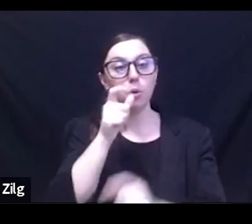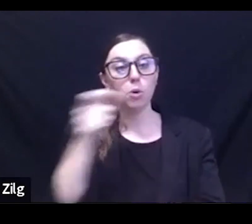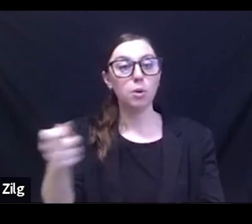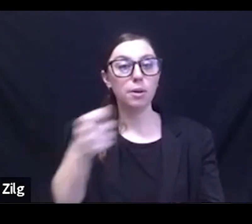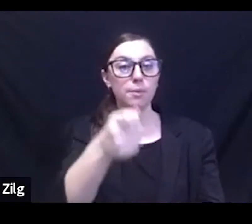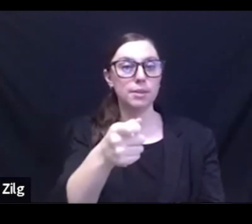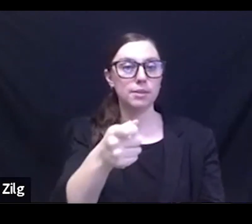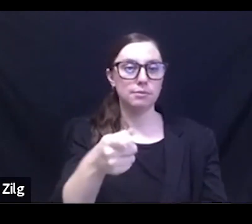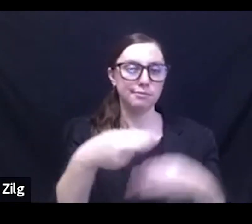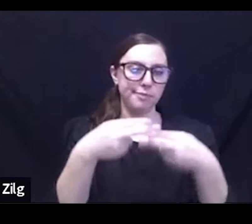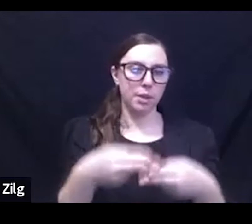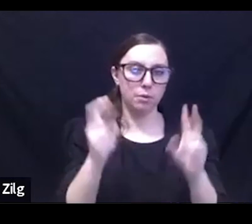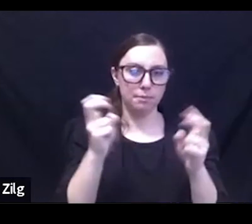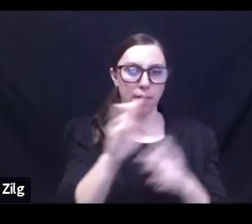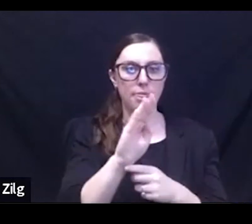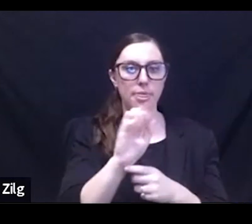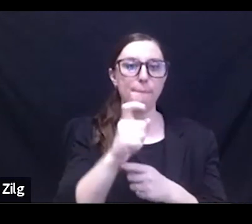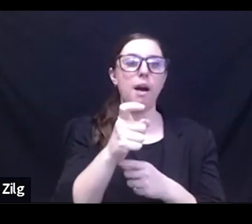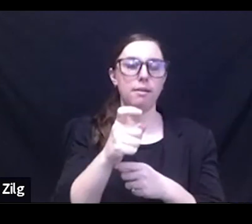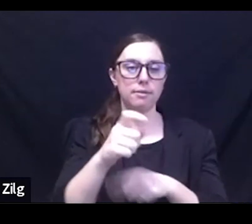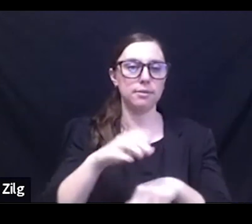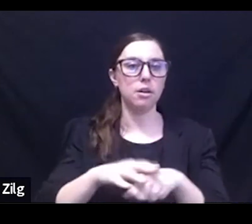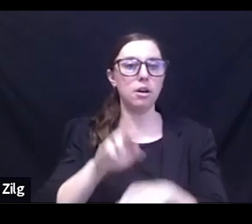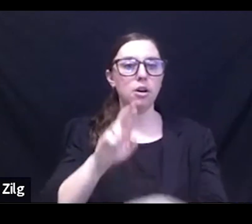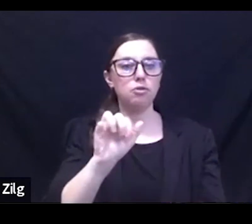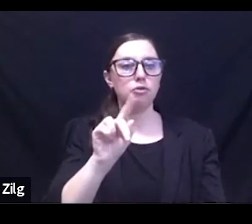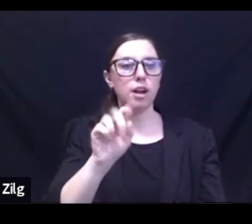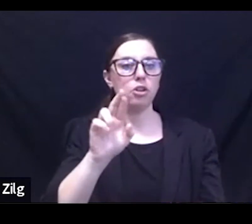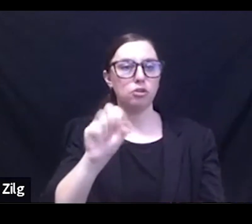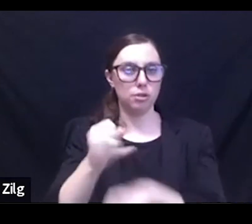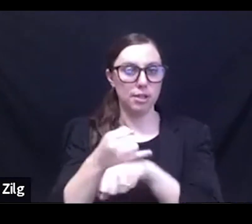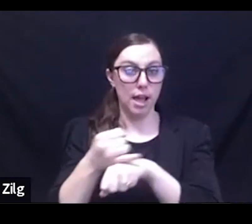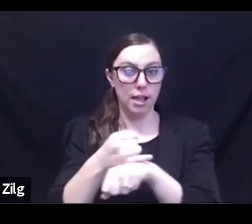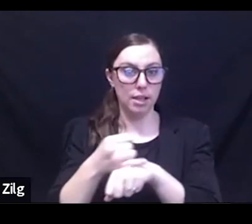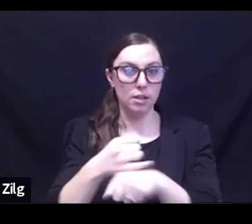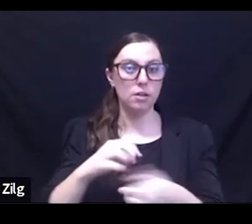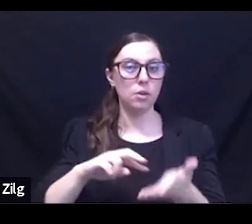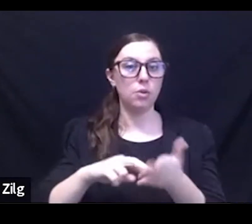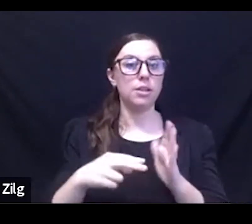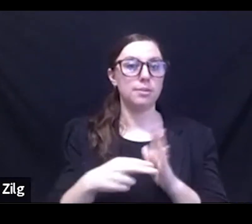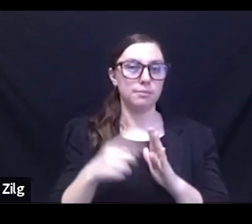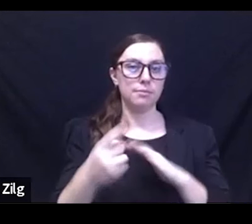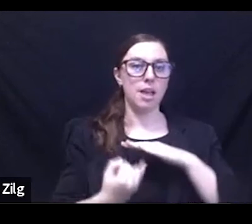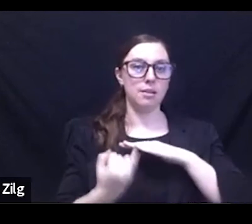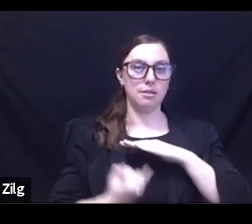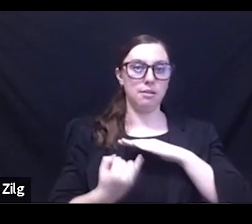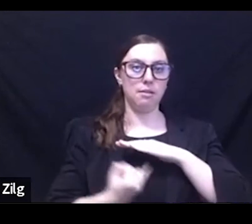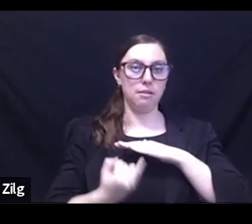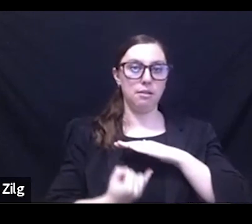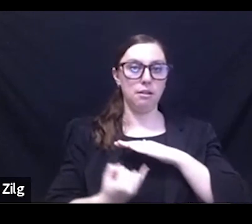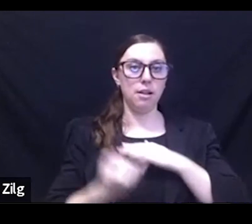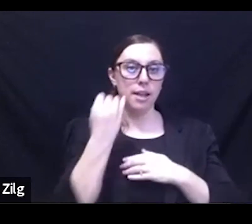called "rhe box" at Rikers